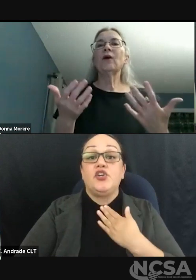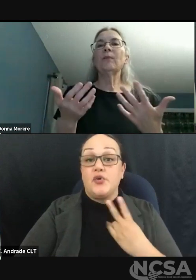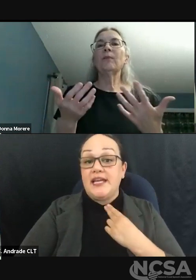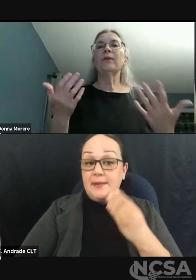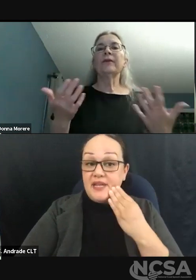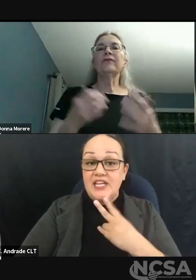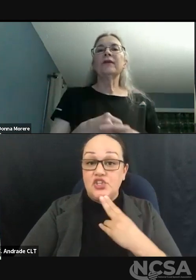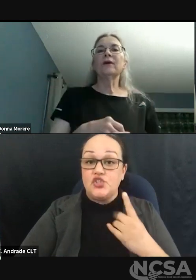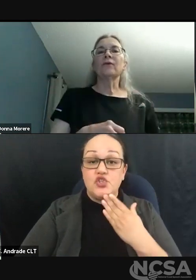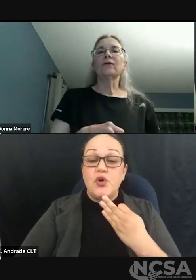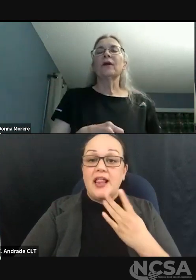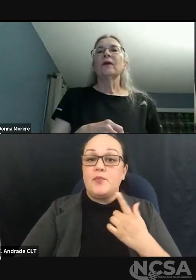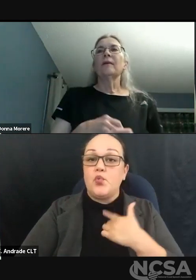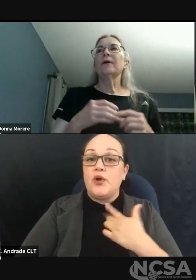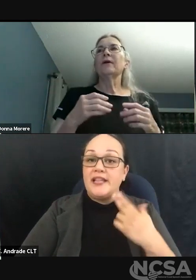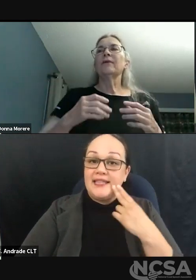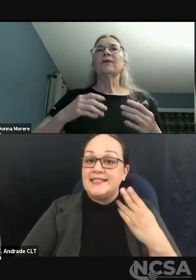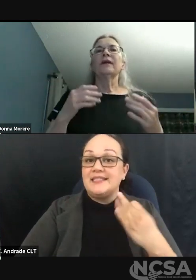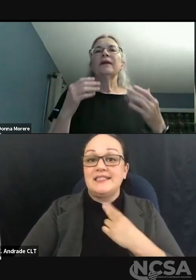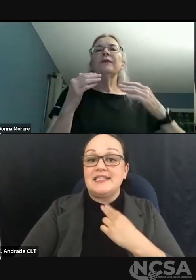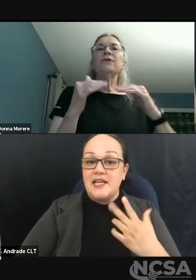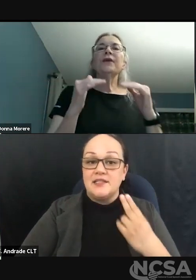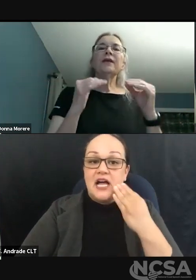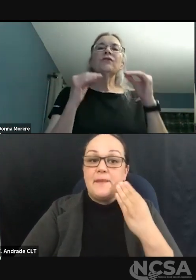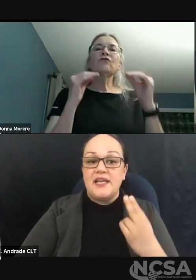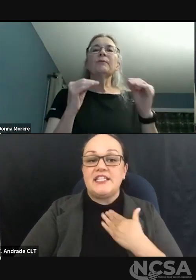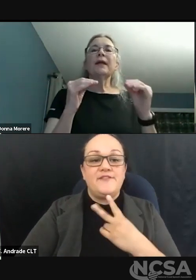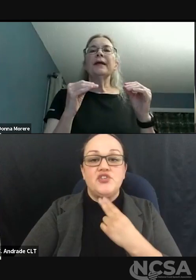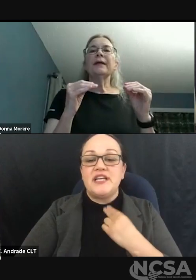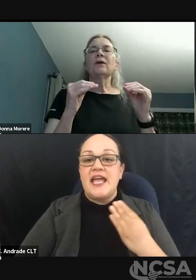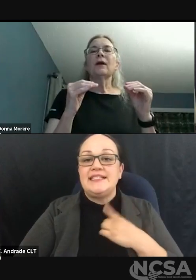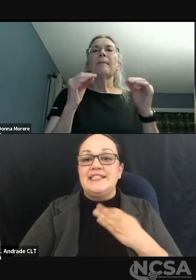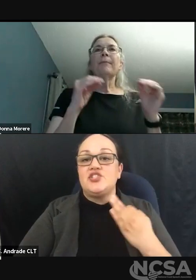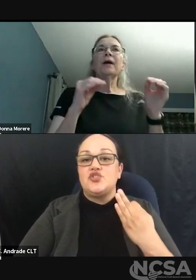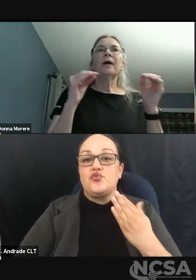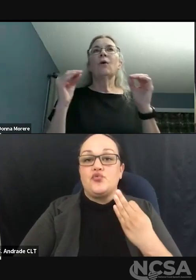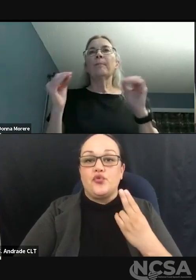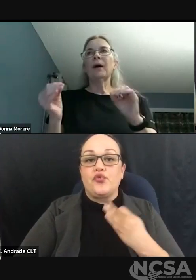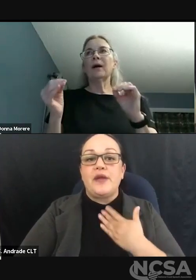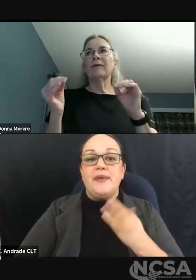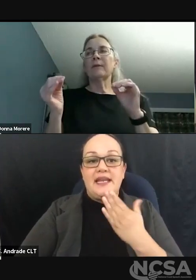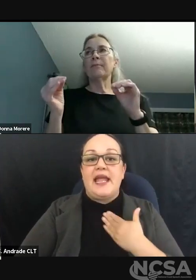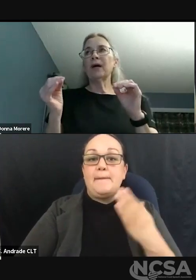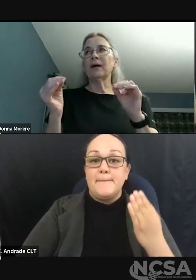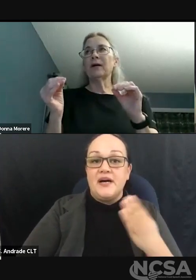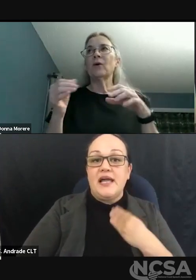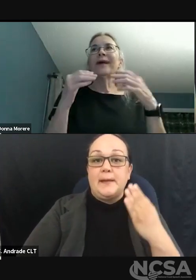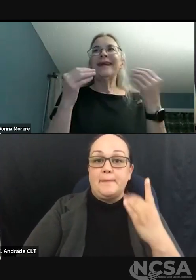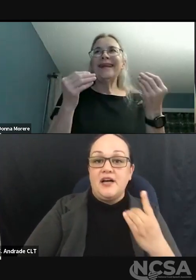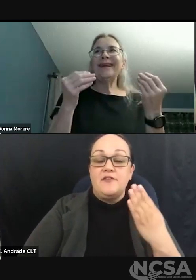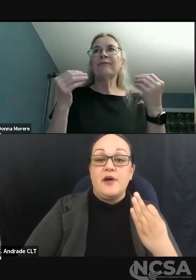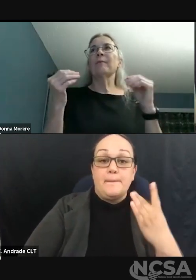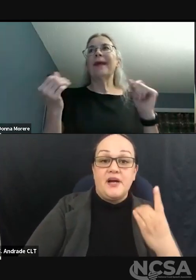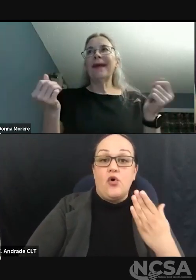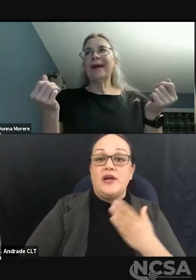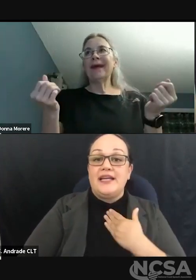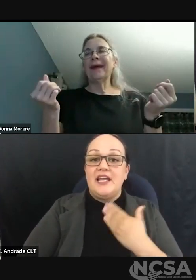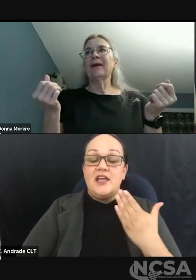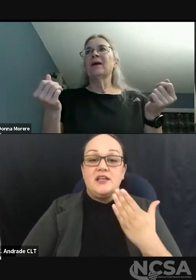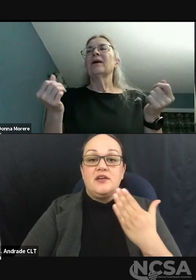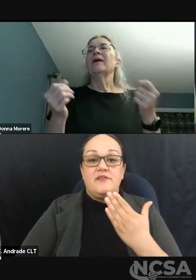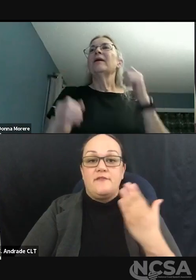to help with these skills, because if you can't discriminate /b/ or /p/, or /ee/ from /e/,